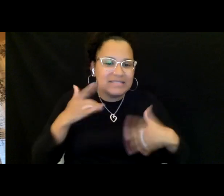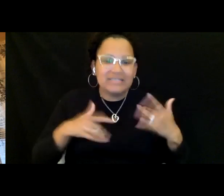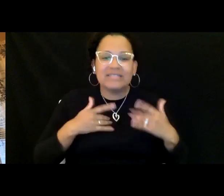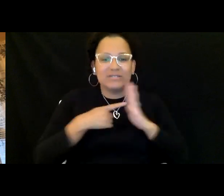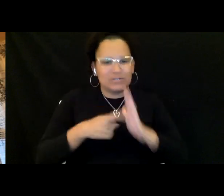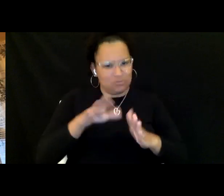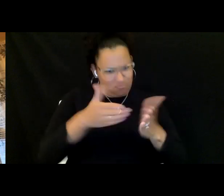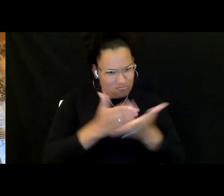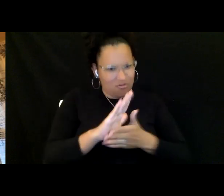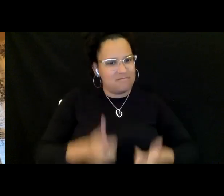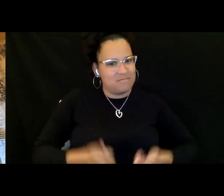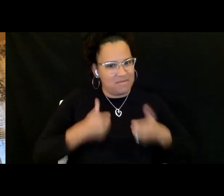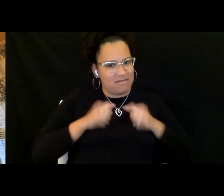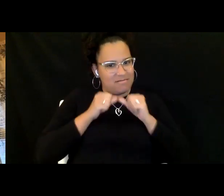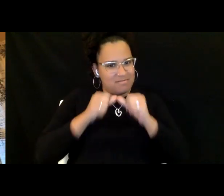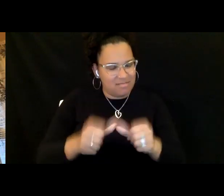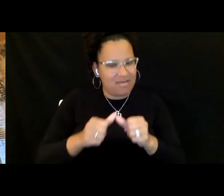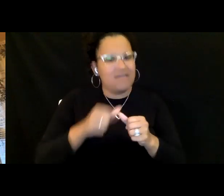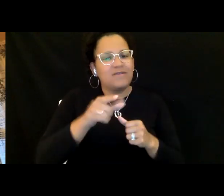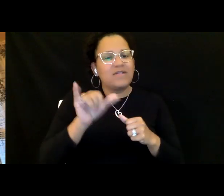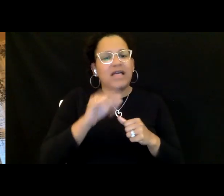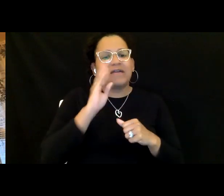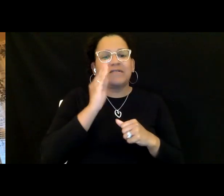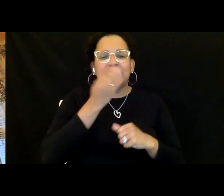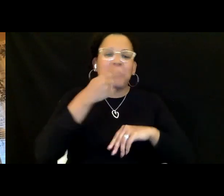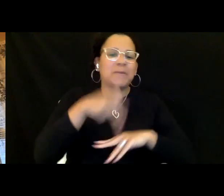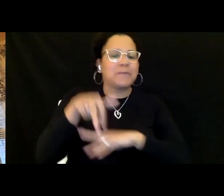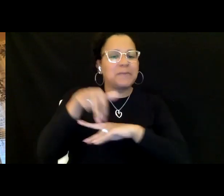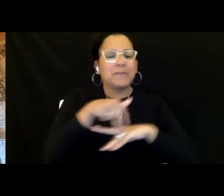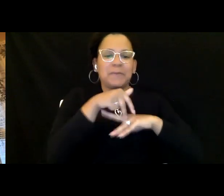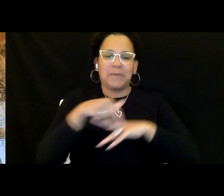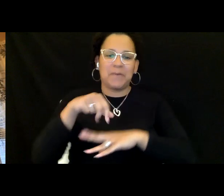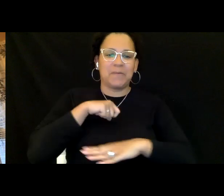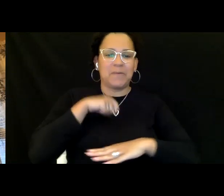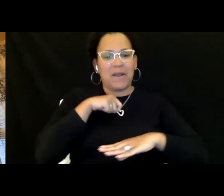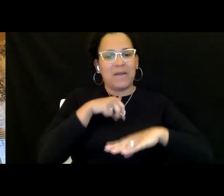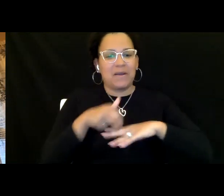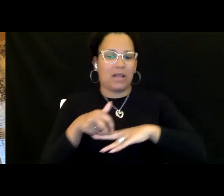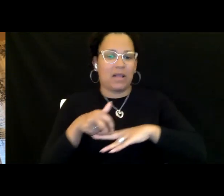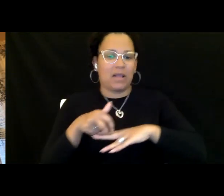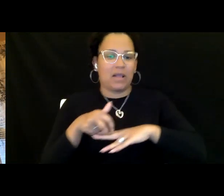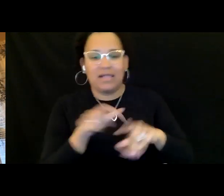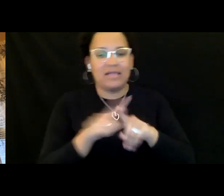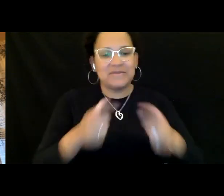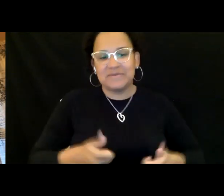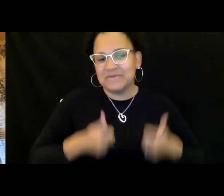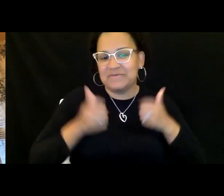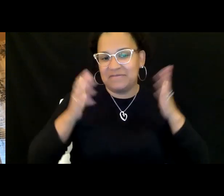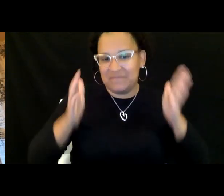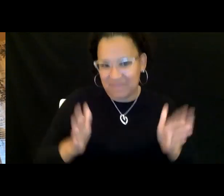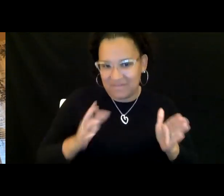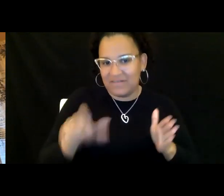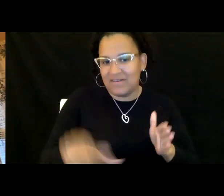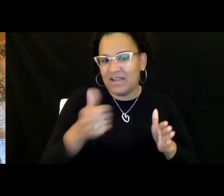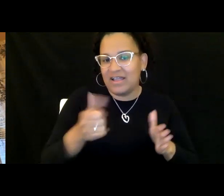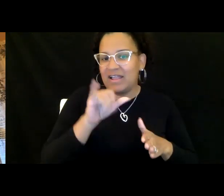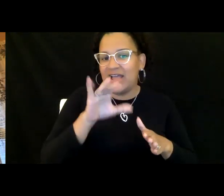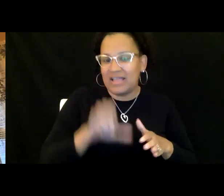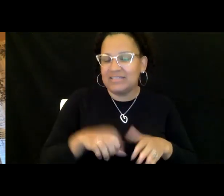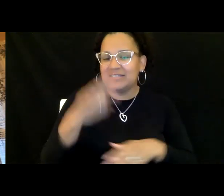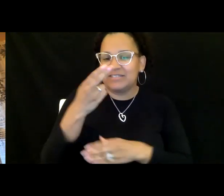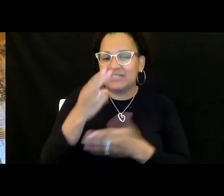Liv Mammone: An upside down tiger lily you walk proud and crooked as a heron for surviving another ice hardness Thank you.